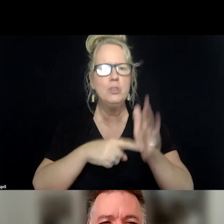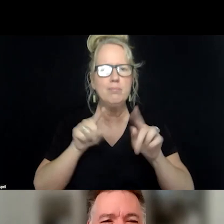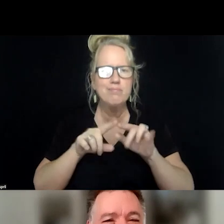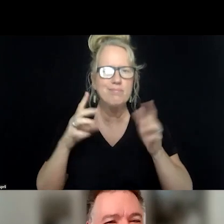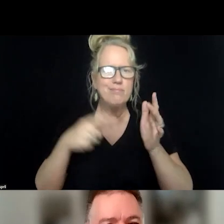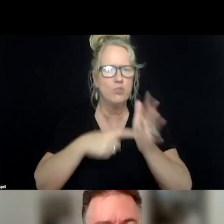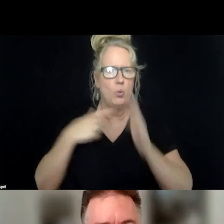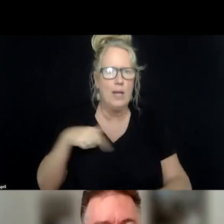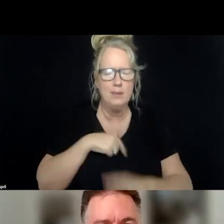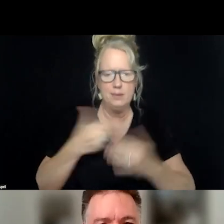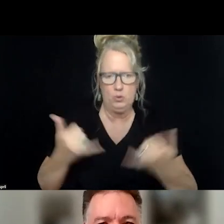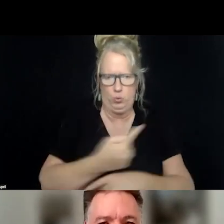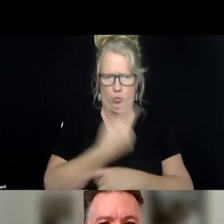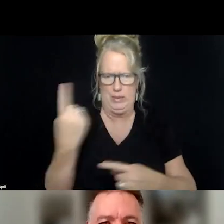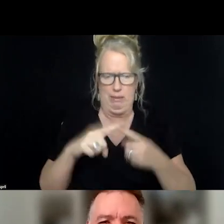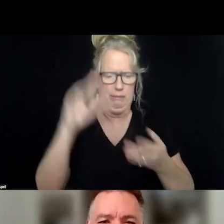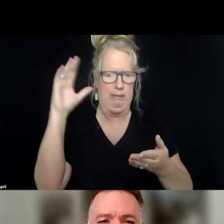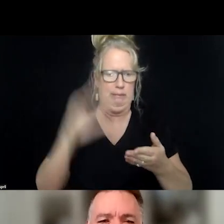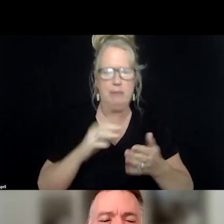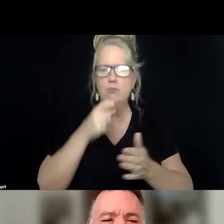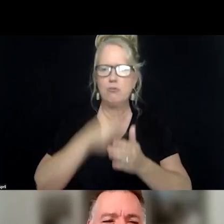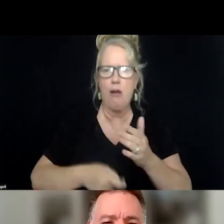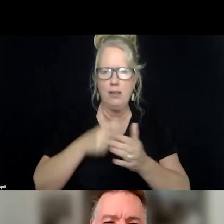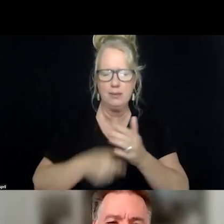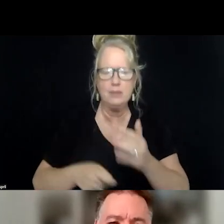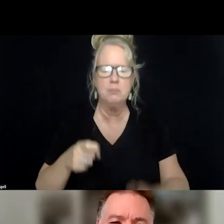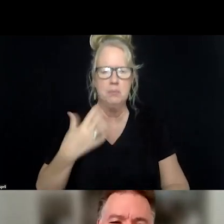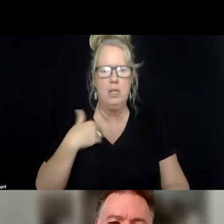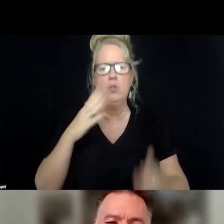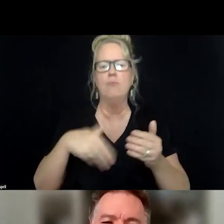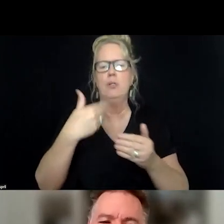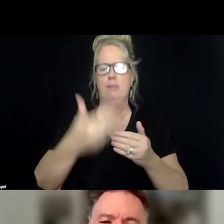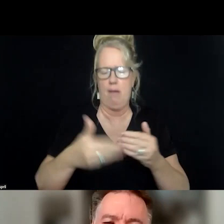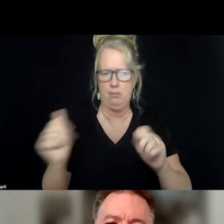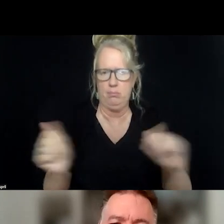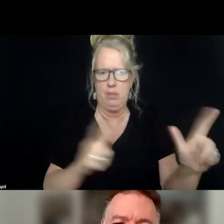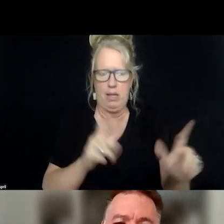STABILIZATION UNIT AND IT IS FAR LESS COSTLY. I HIGHLIGHTED PENNSYLVANIA THERE.